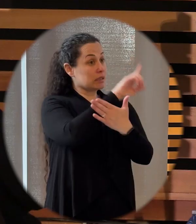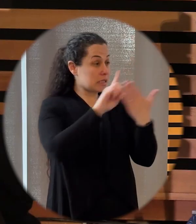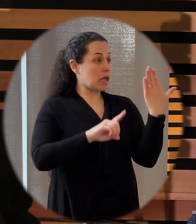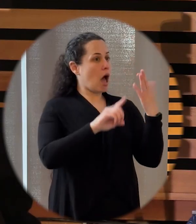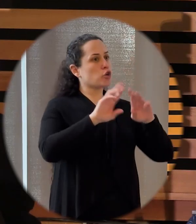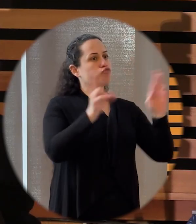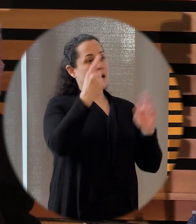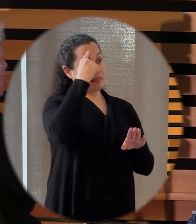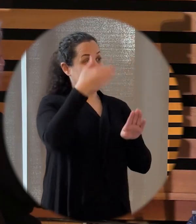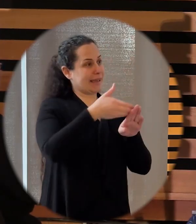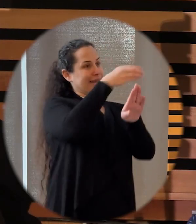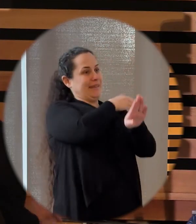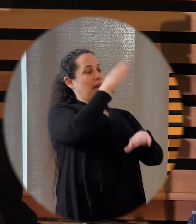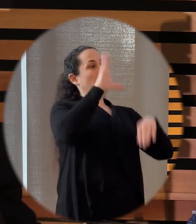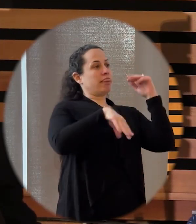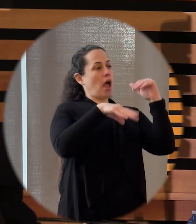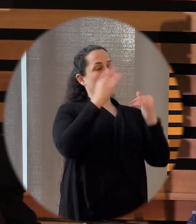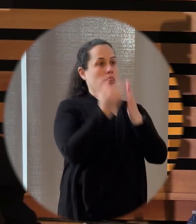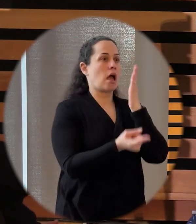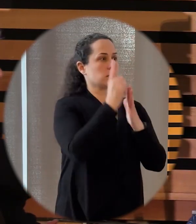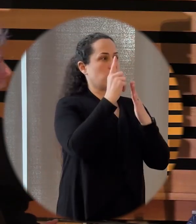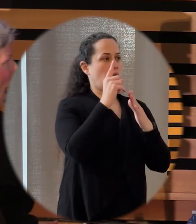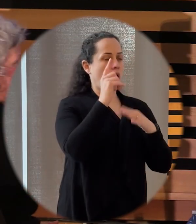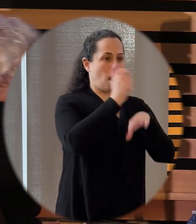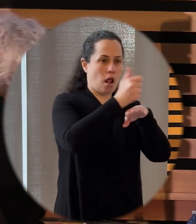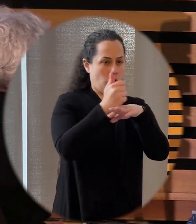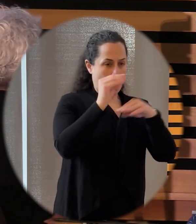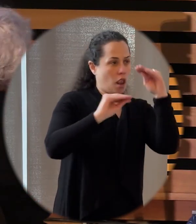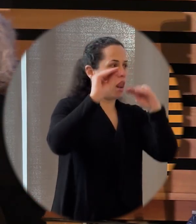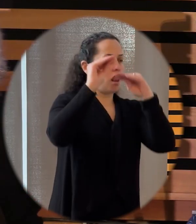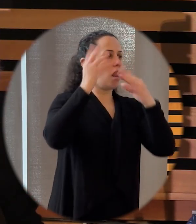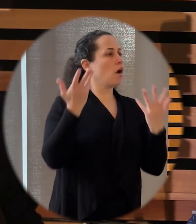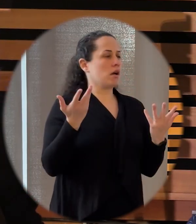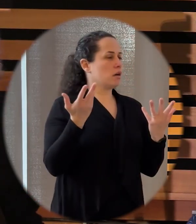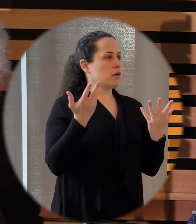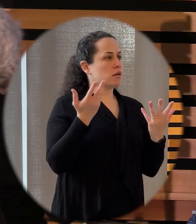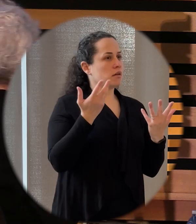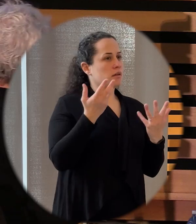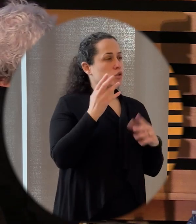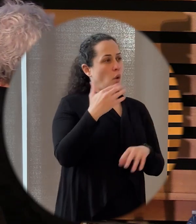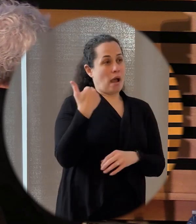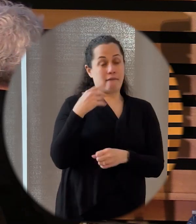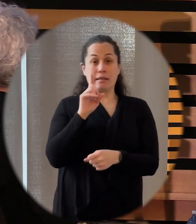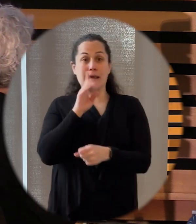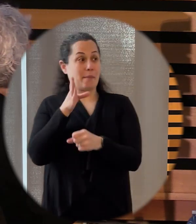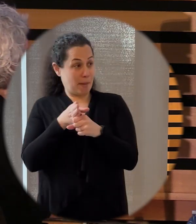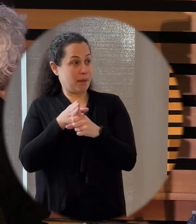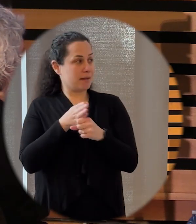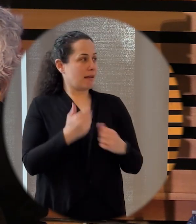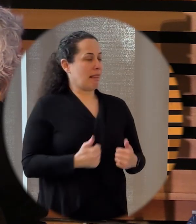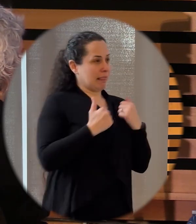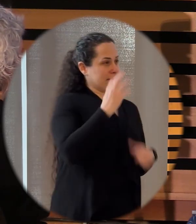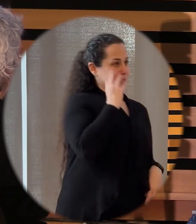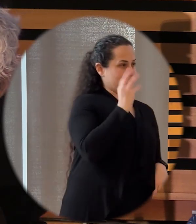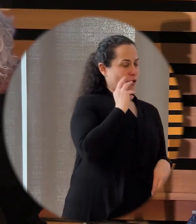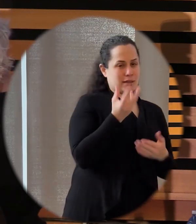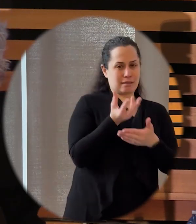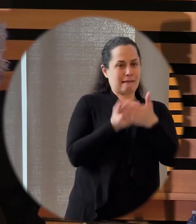for proactively rather than reactively. That gap between commitment and lived experience